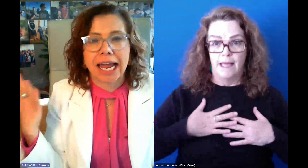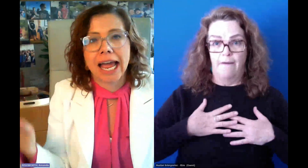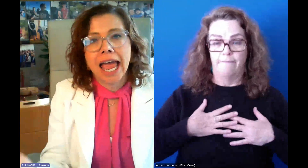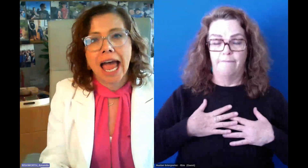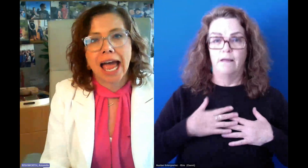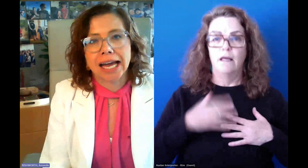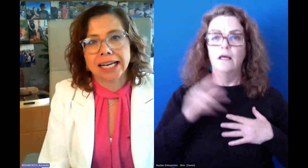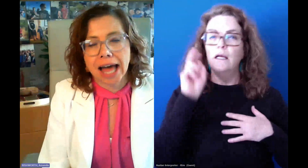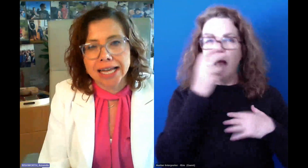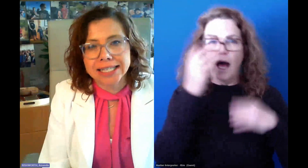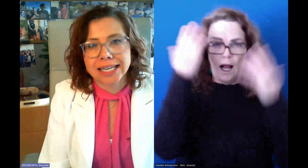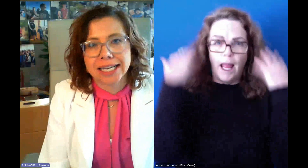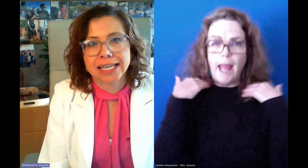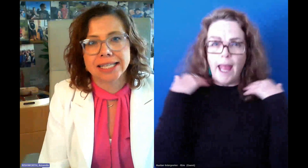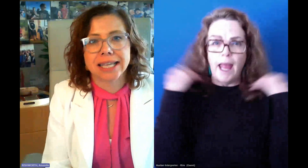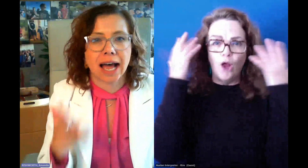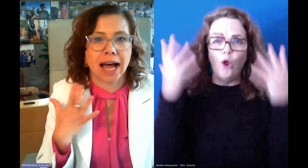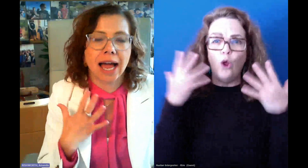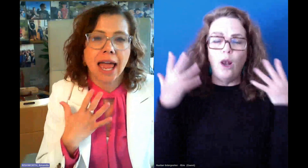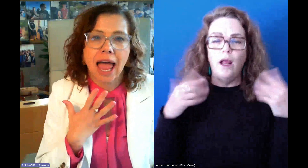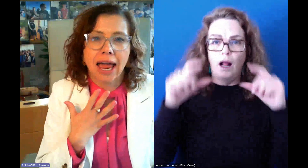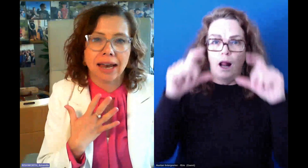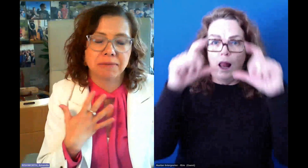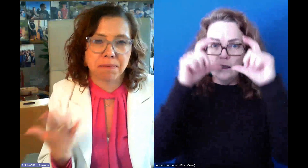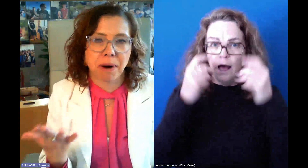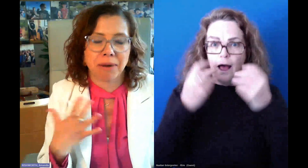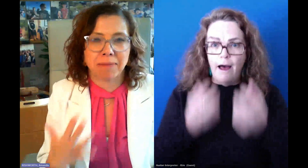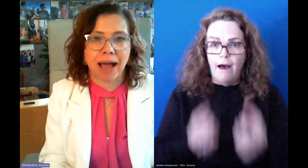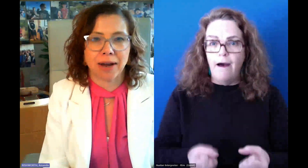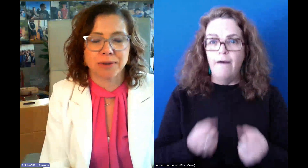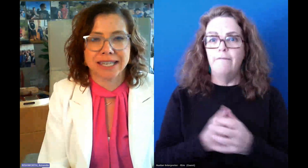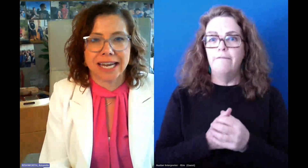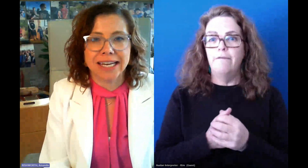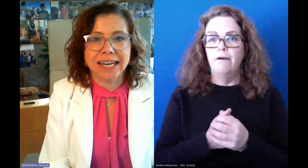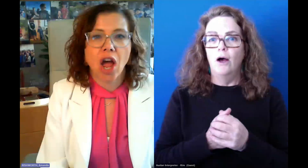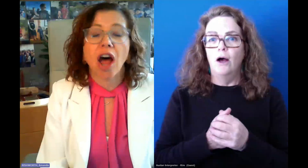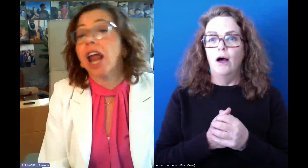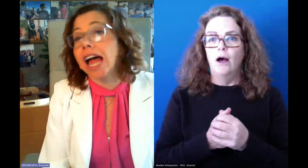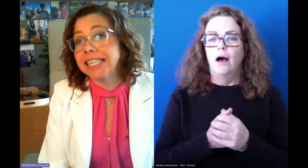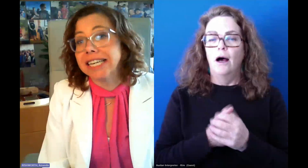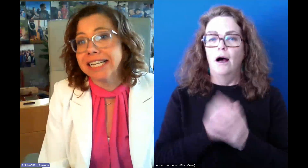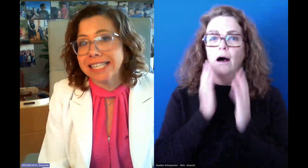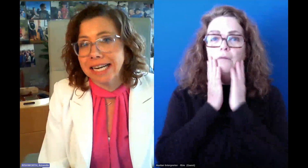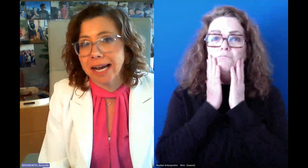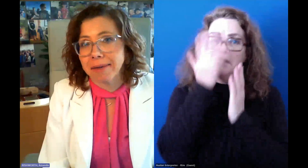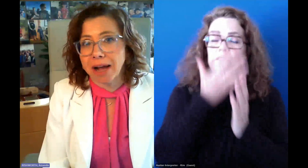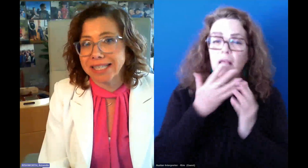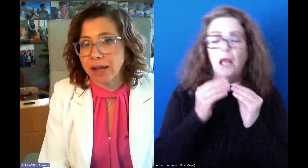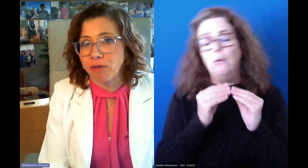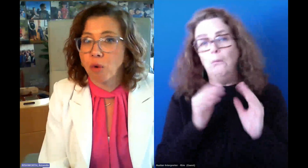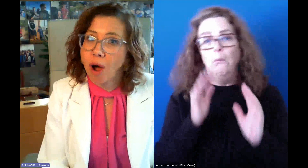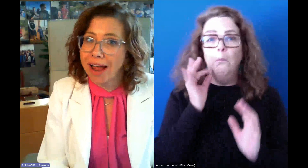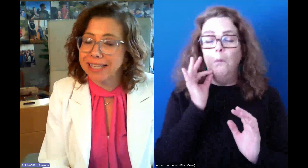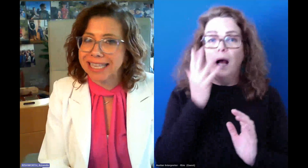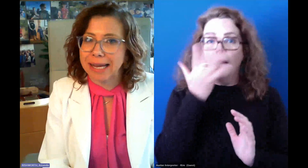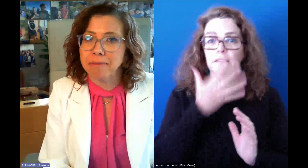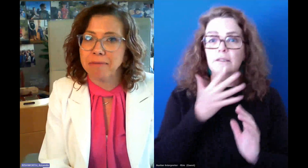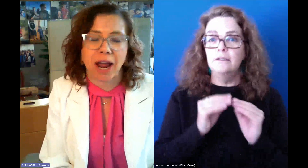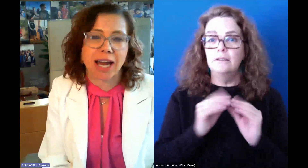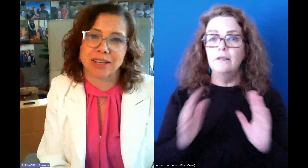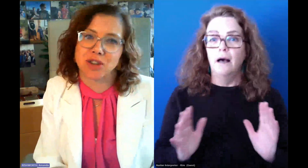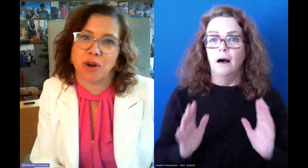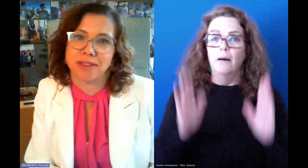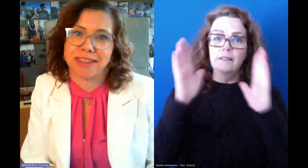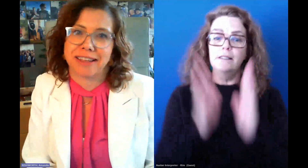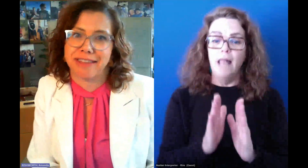hair and glasses and probably pale skin. I like to consider myself quite slim but I don't think